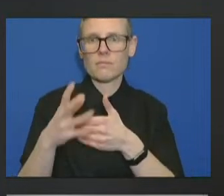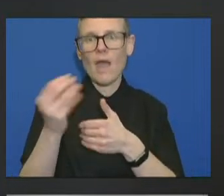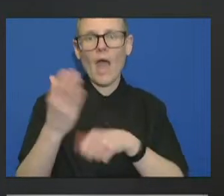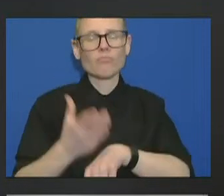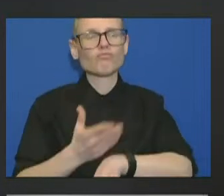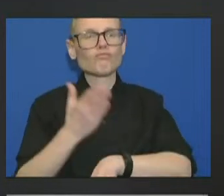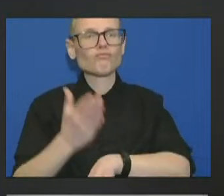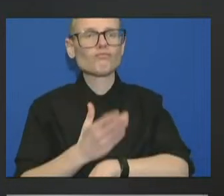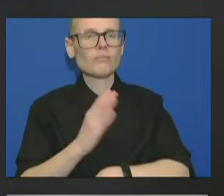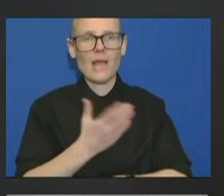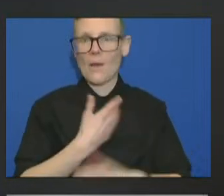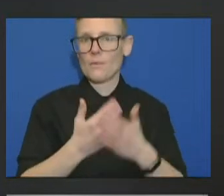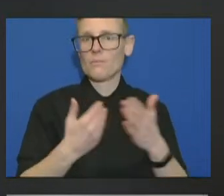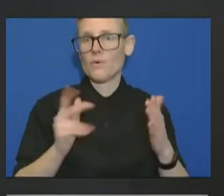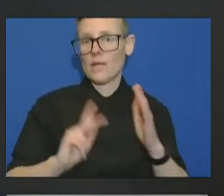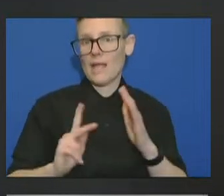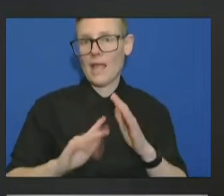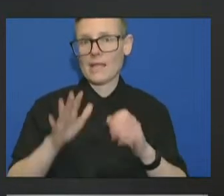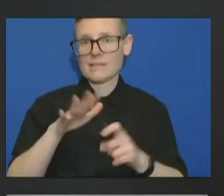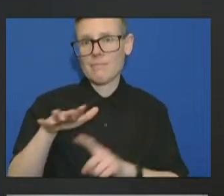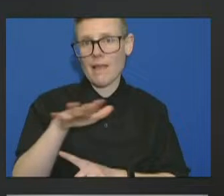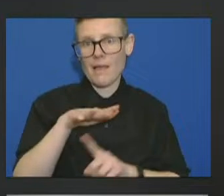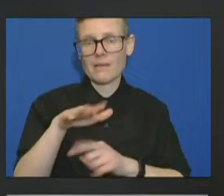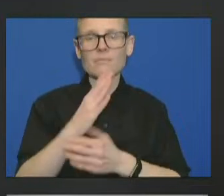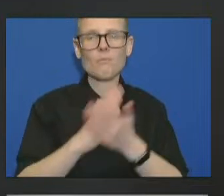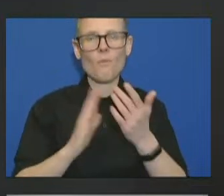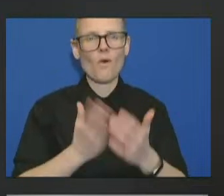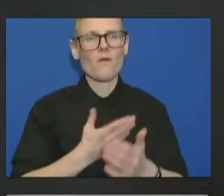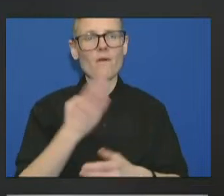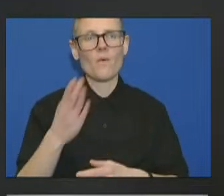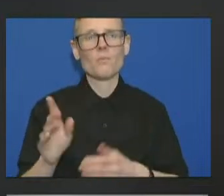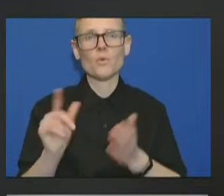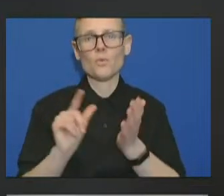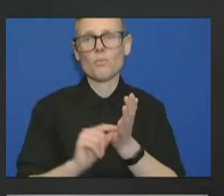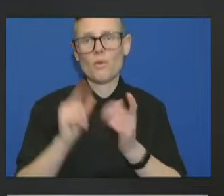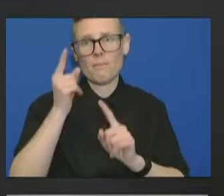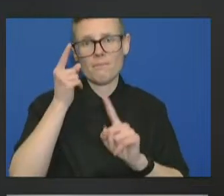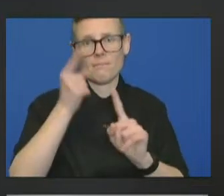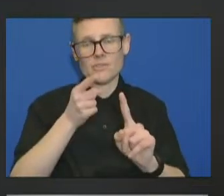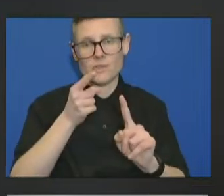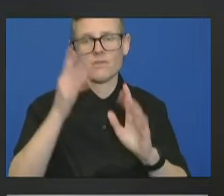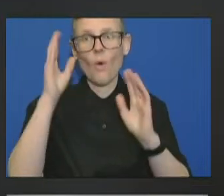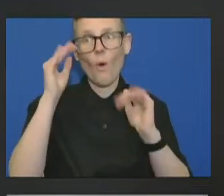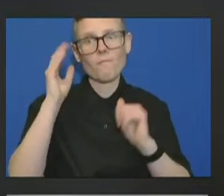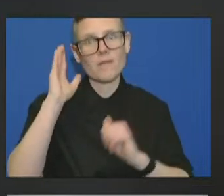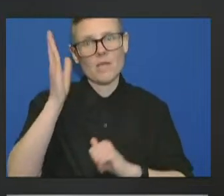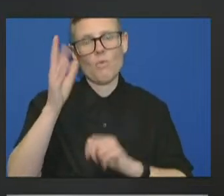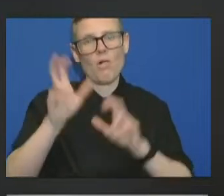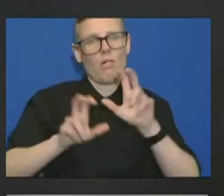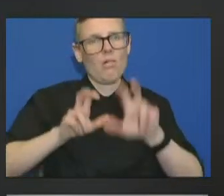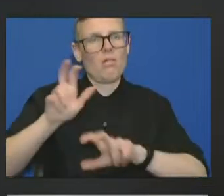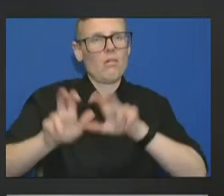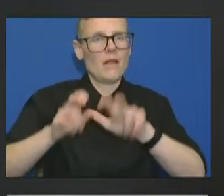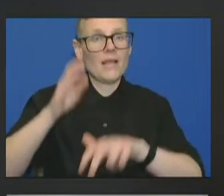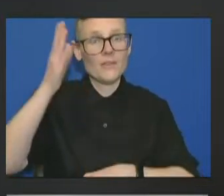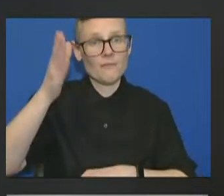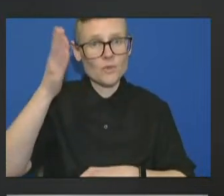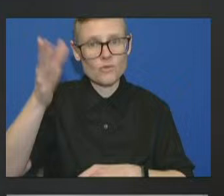of 28 classrooms and enhancing our our pre-K space is a part of